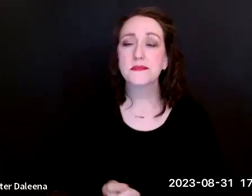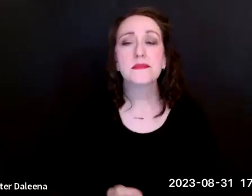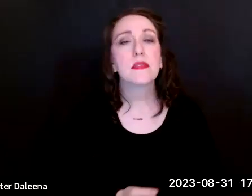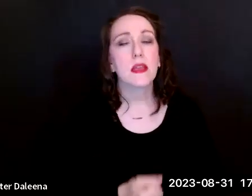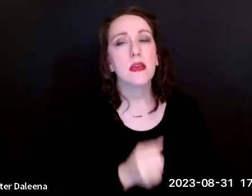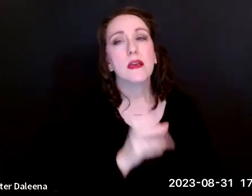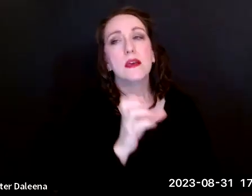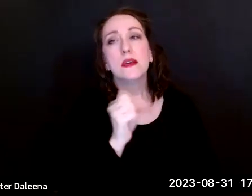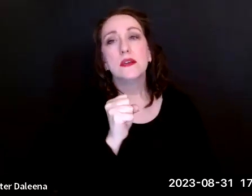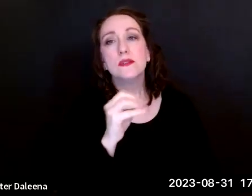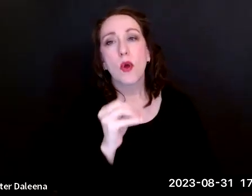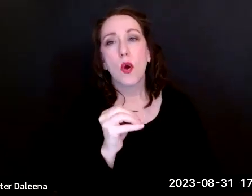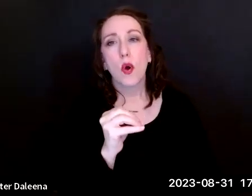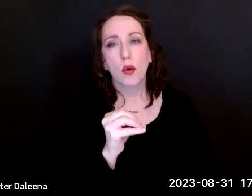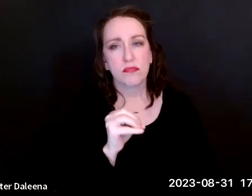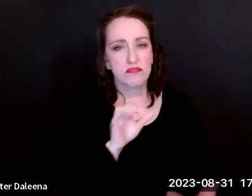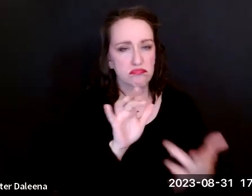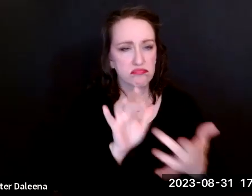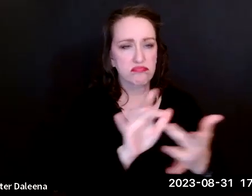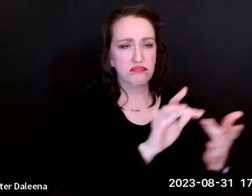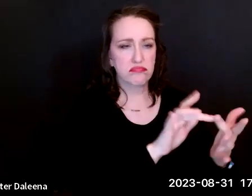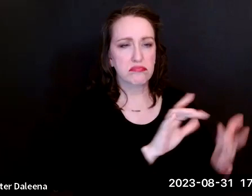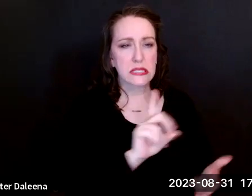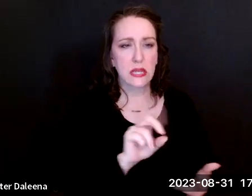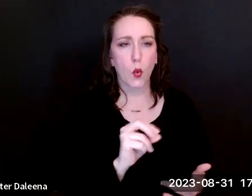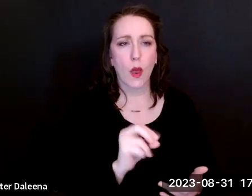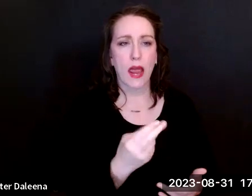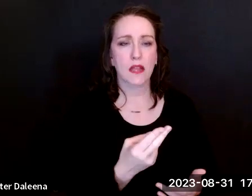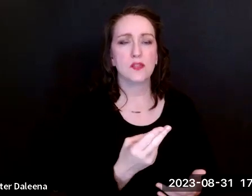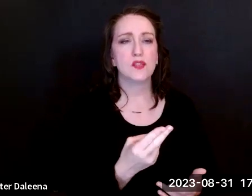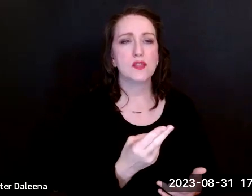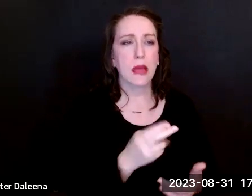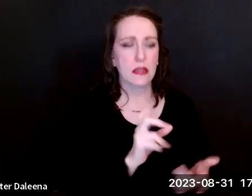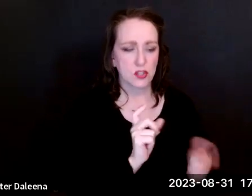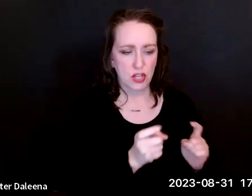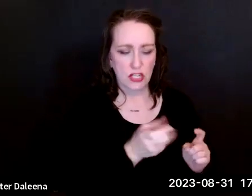um so we've been reaching out to Doh and about kind of what the changes are I understand that